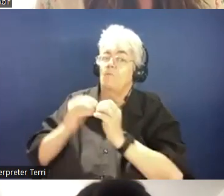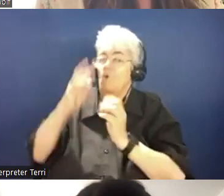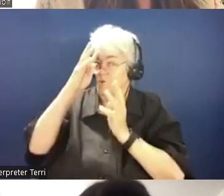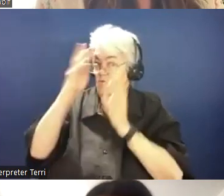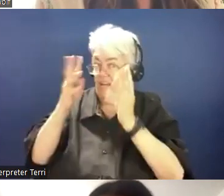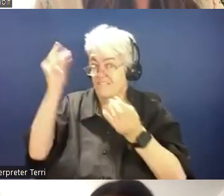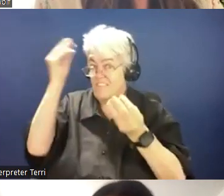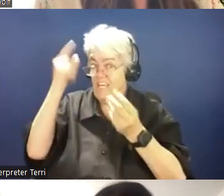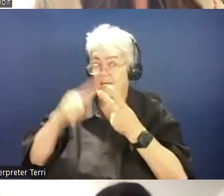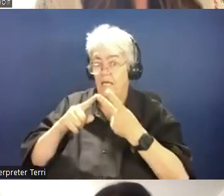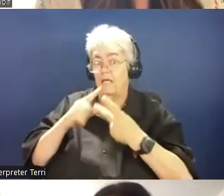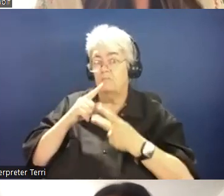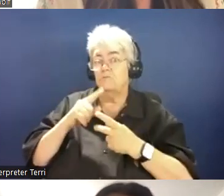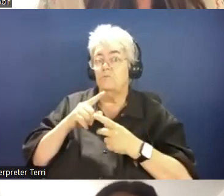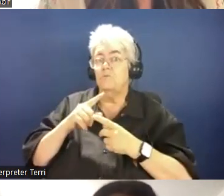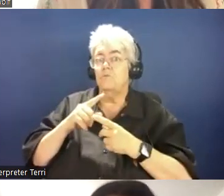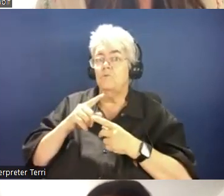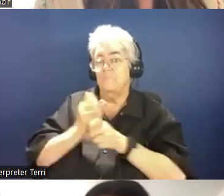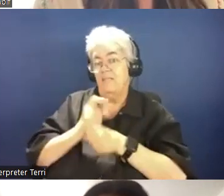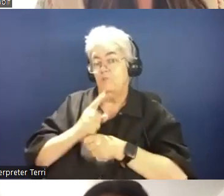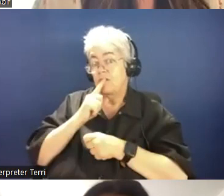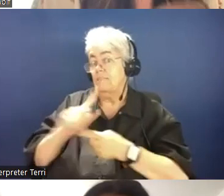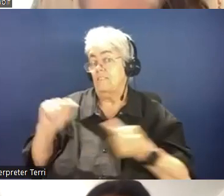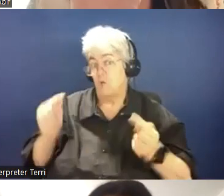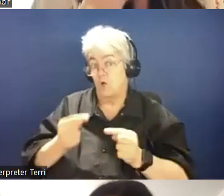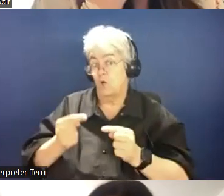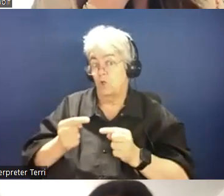the subject to make sure that it isn't hurting the general public.